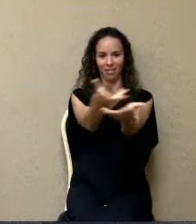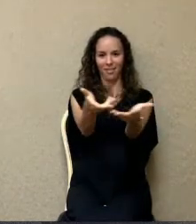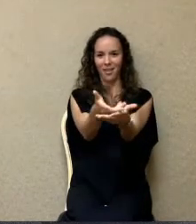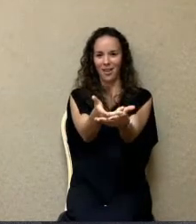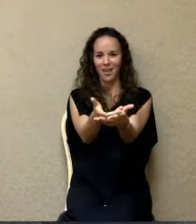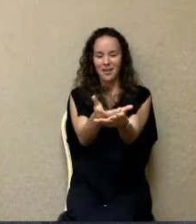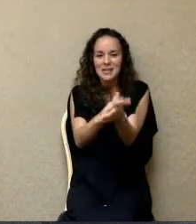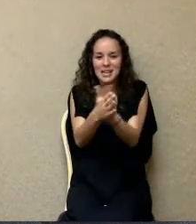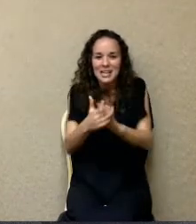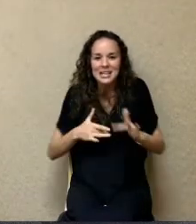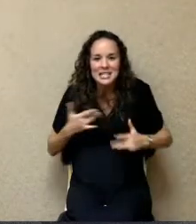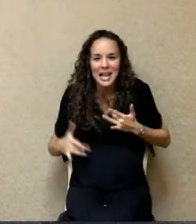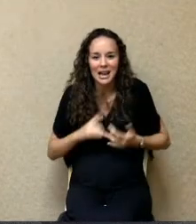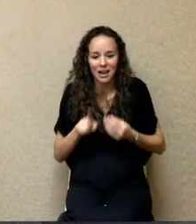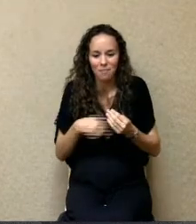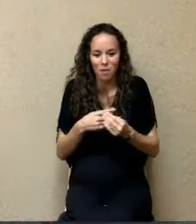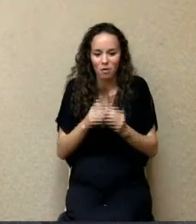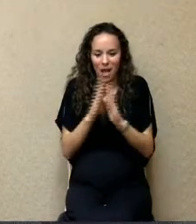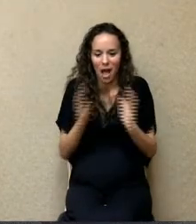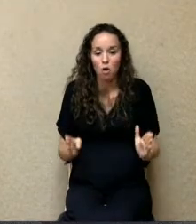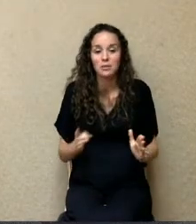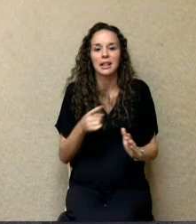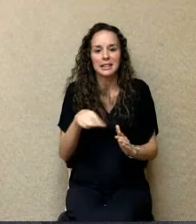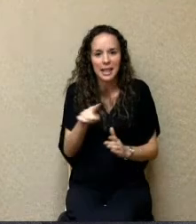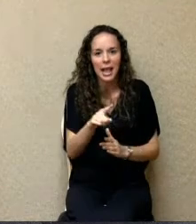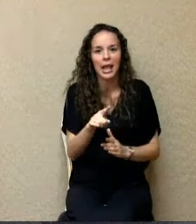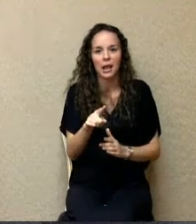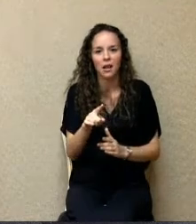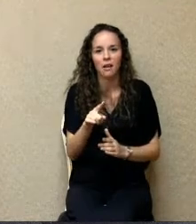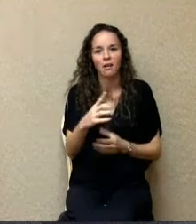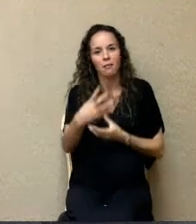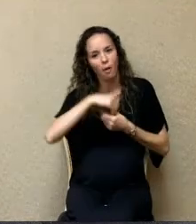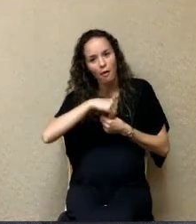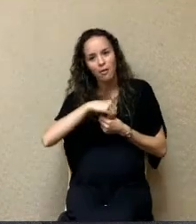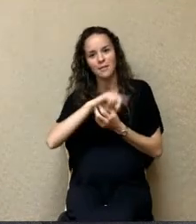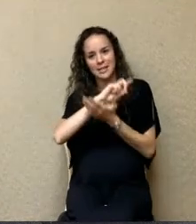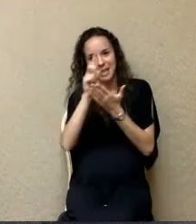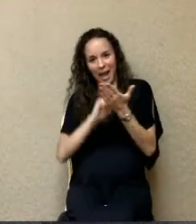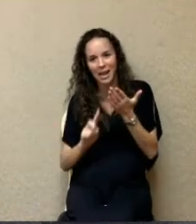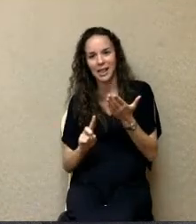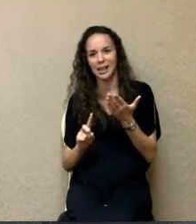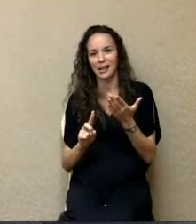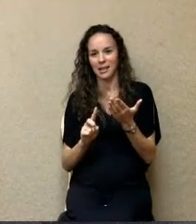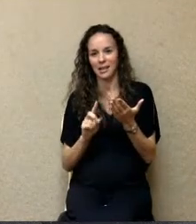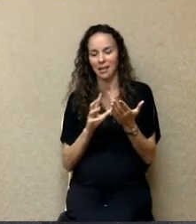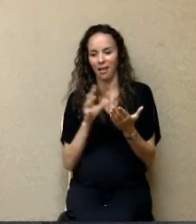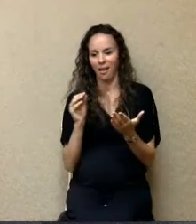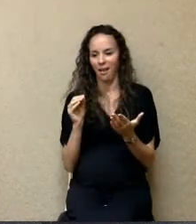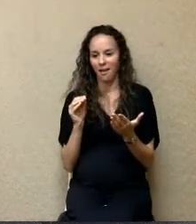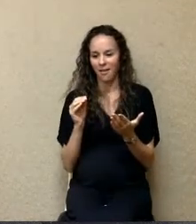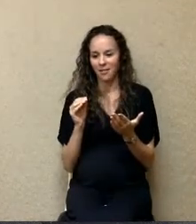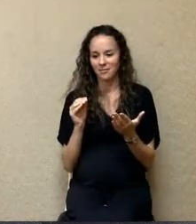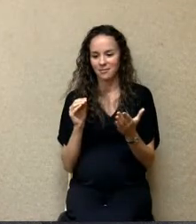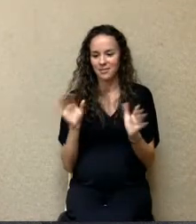excited about this house that they have part of like designing and decorating.